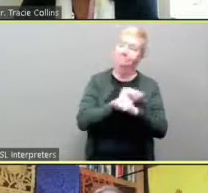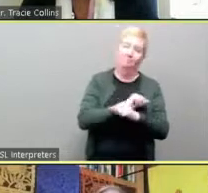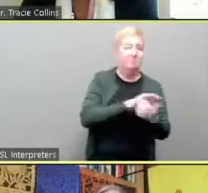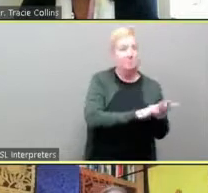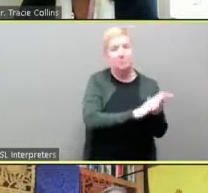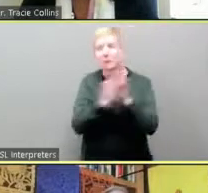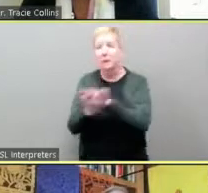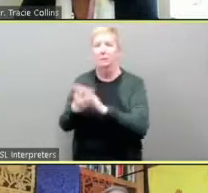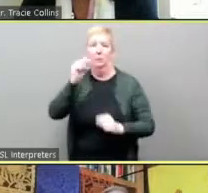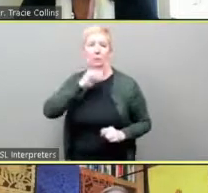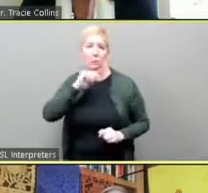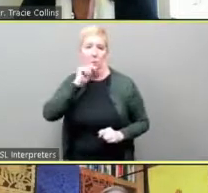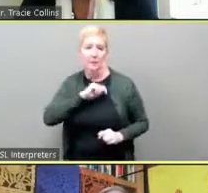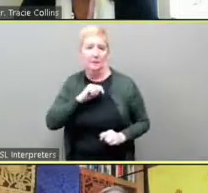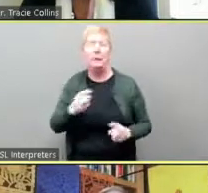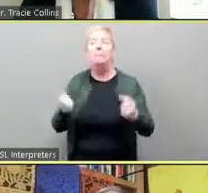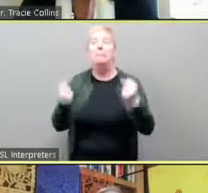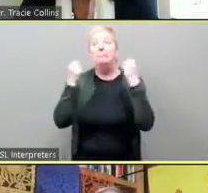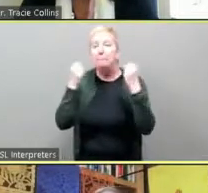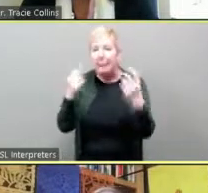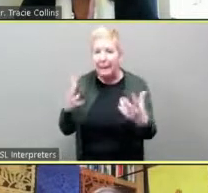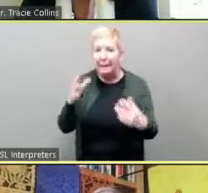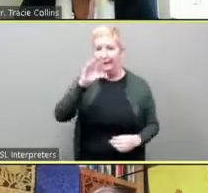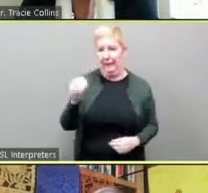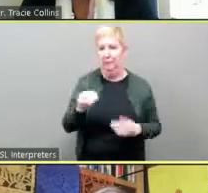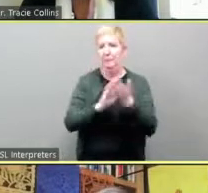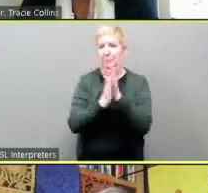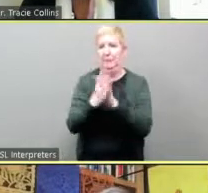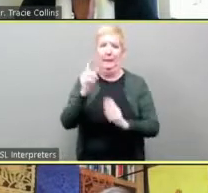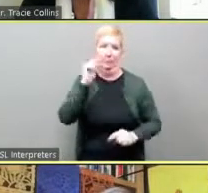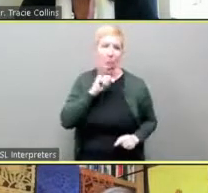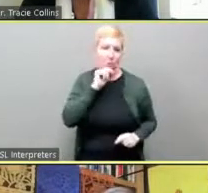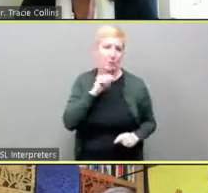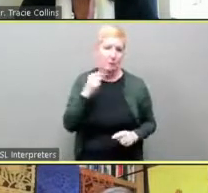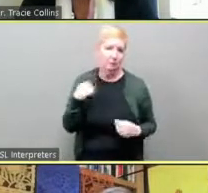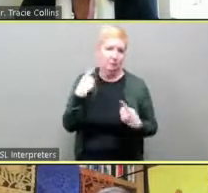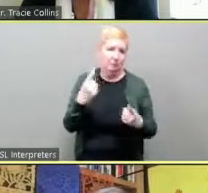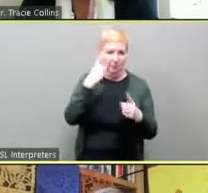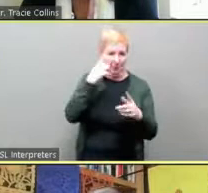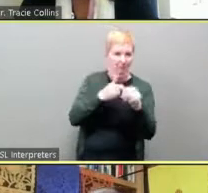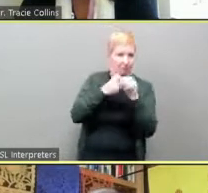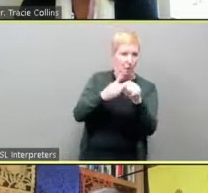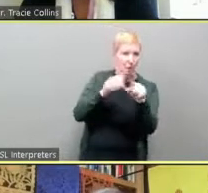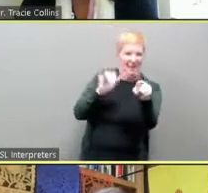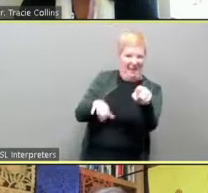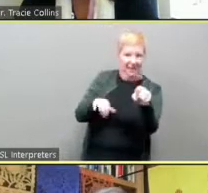turn turquoise. As a result of that, I don't want us to ignore the or miss The